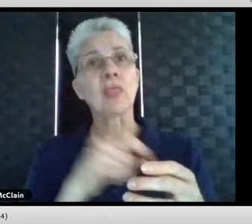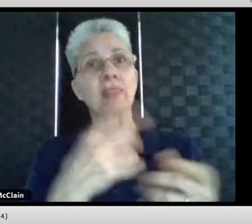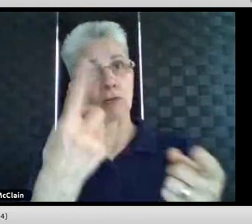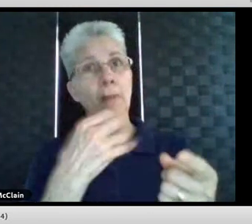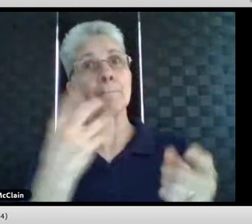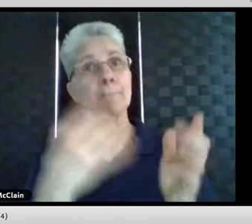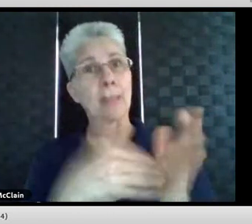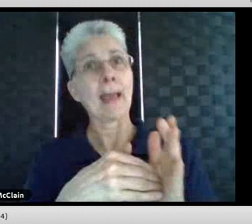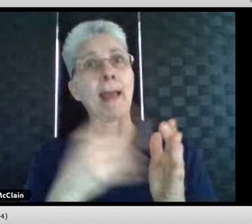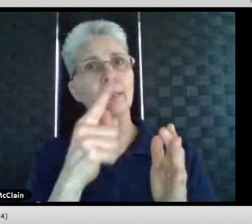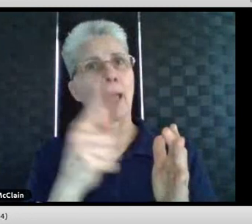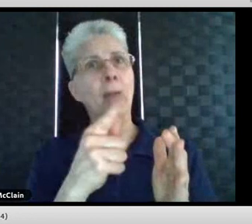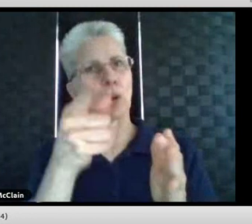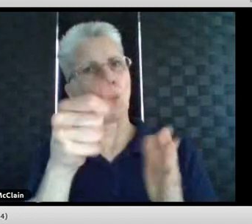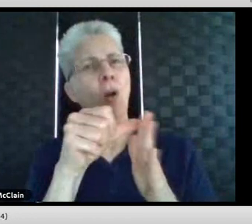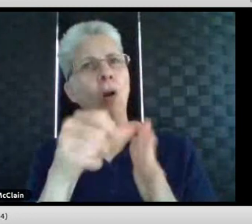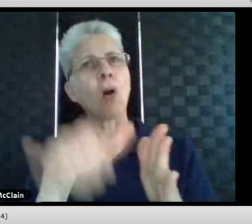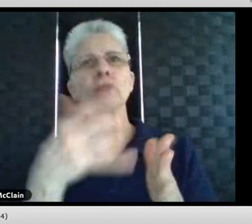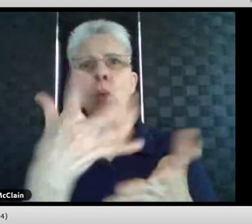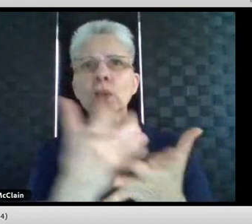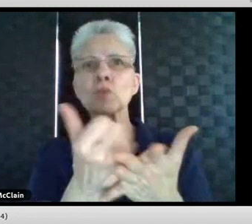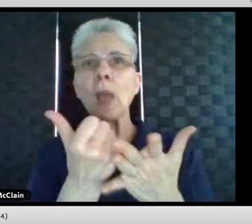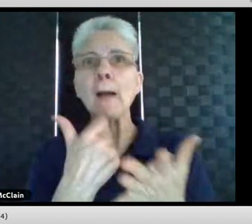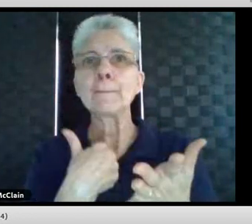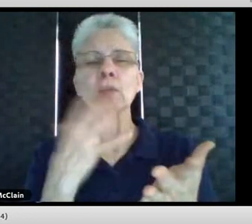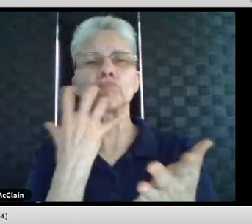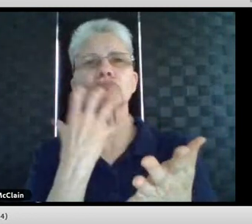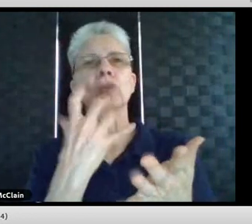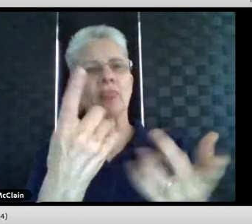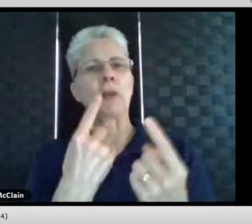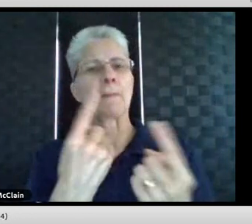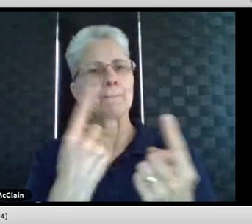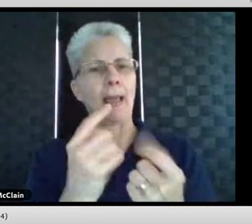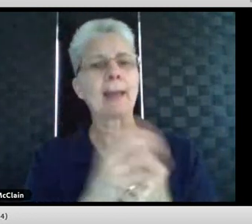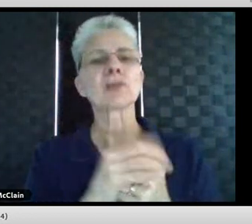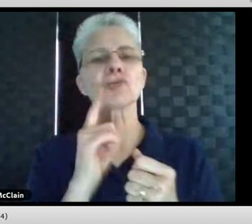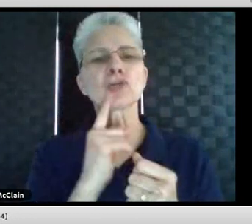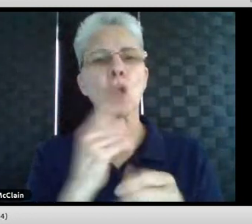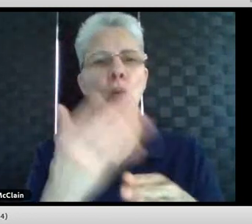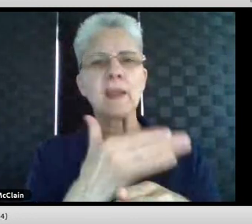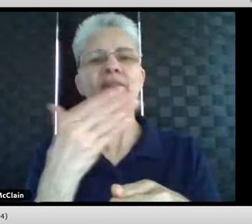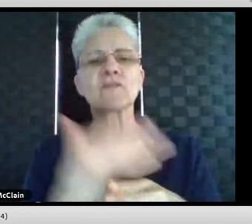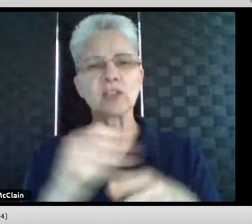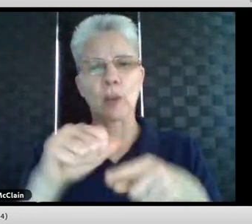So my whole idea, the reference interview and refreshing your skills centers around practice.